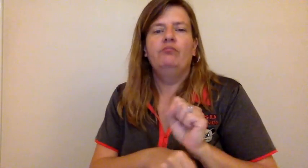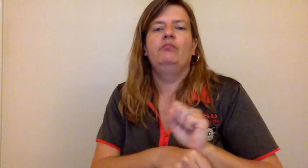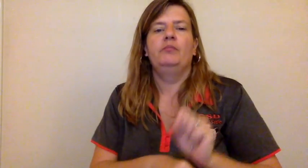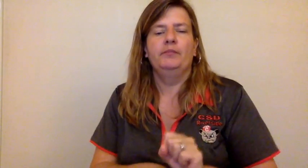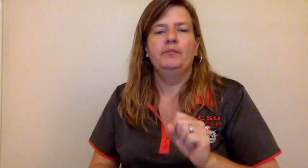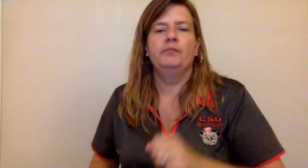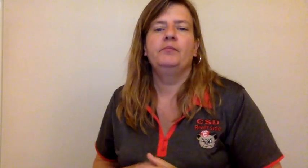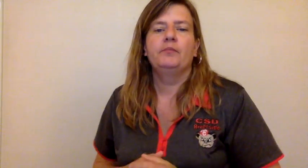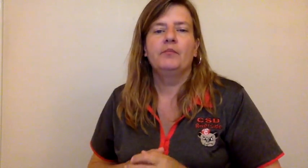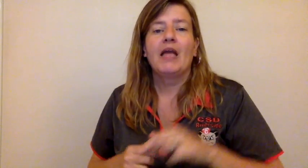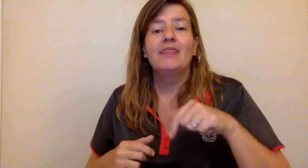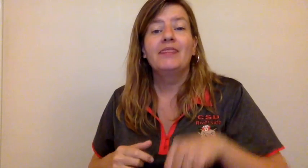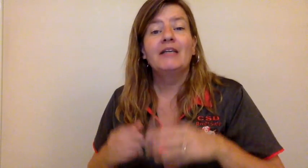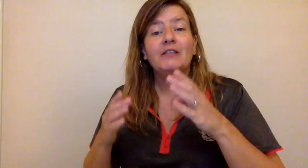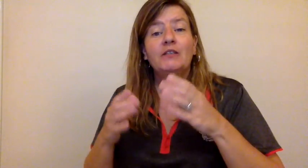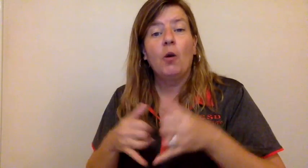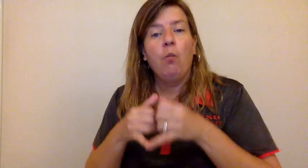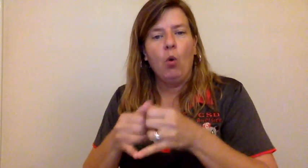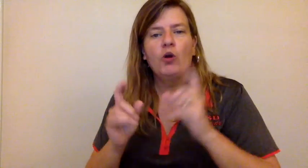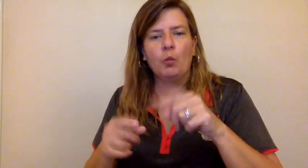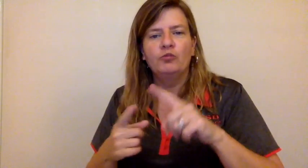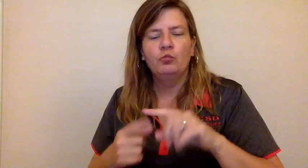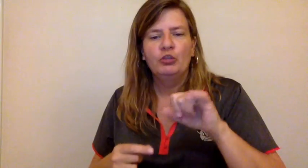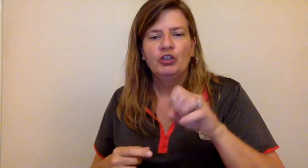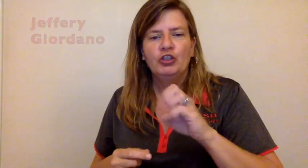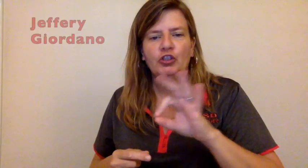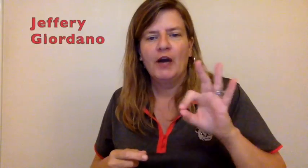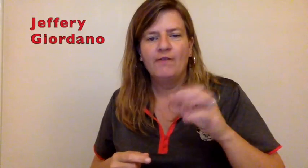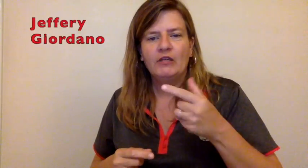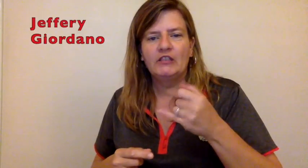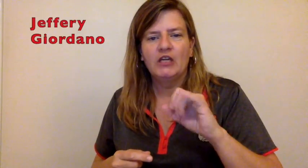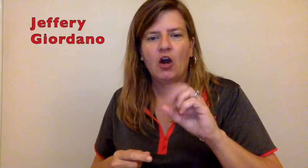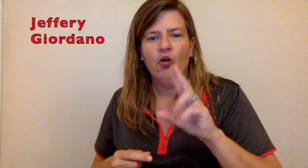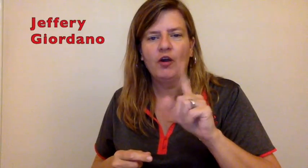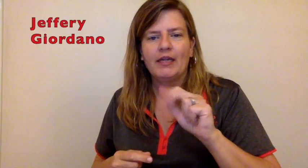that they're producing. And this award goes to Jeffrey Giordano.